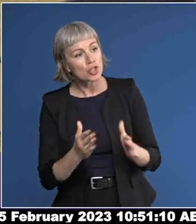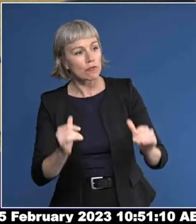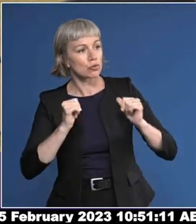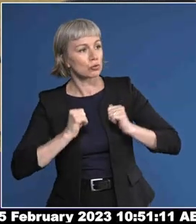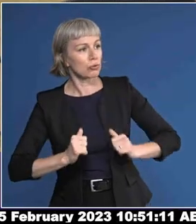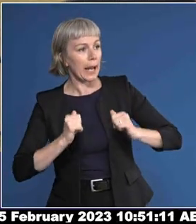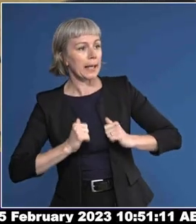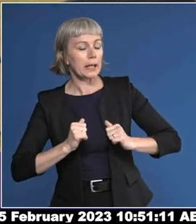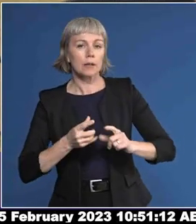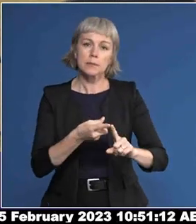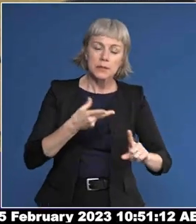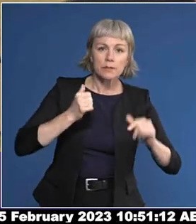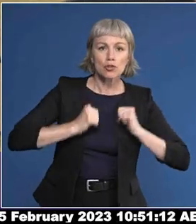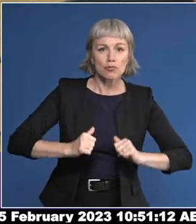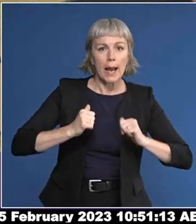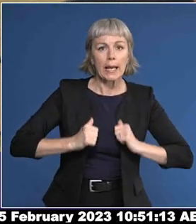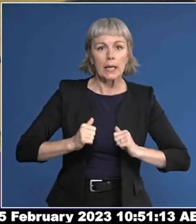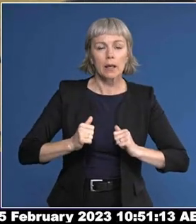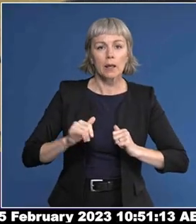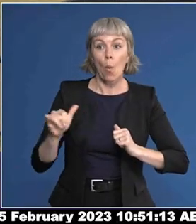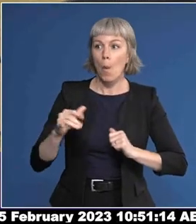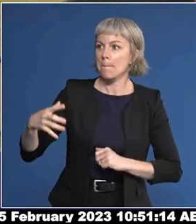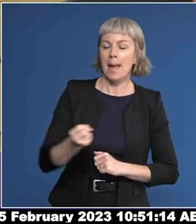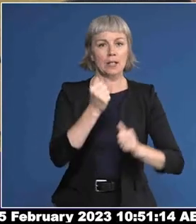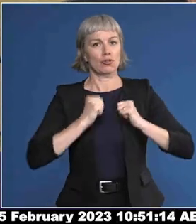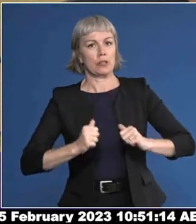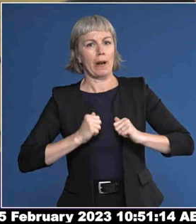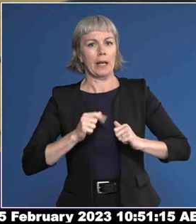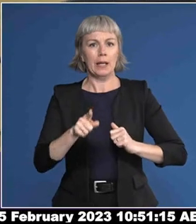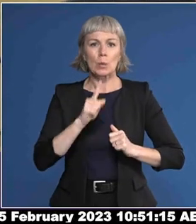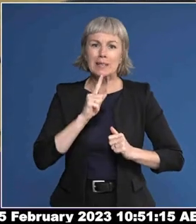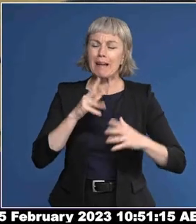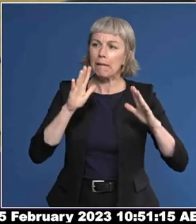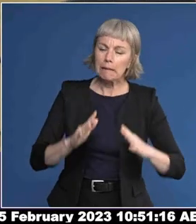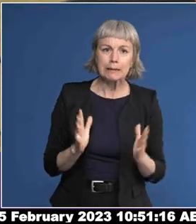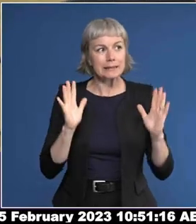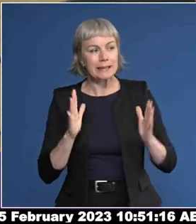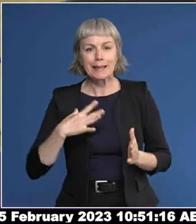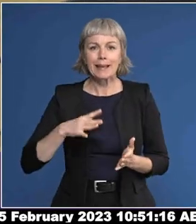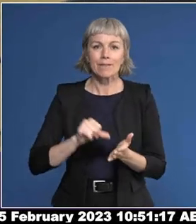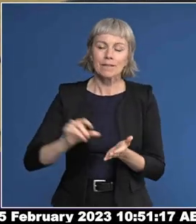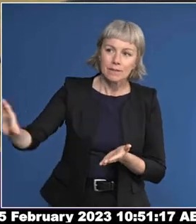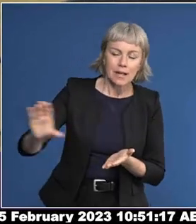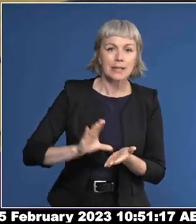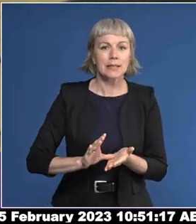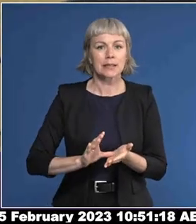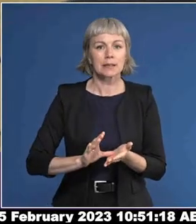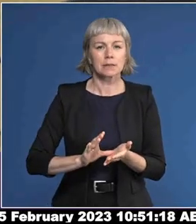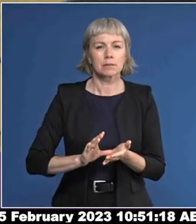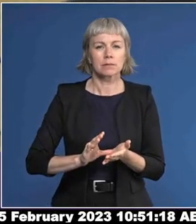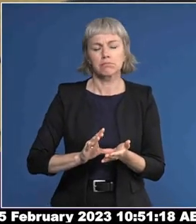funded, and funding seems to be raised as an issue, that training not only at the initial